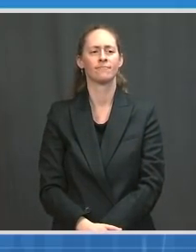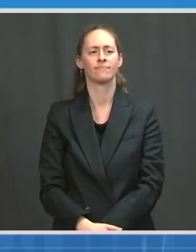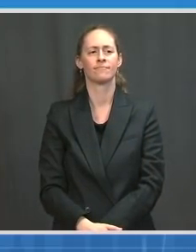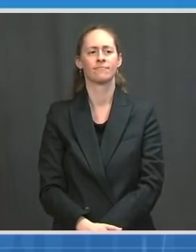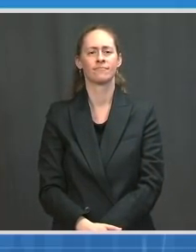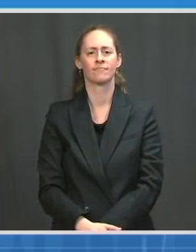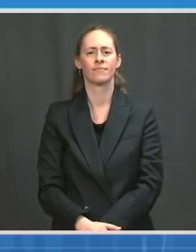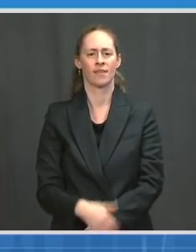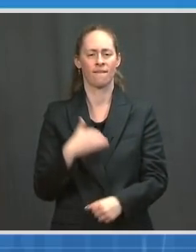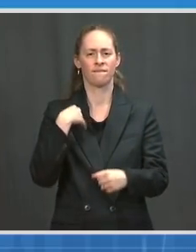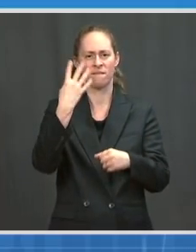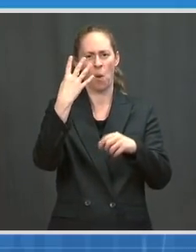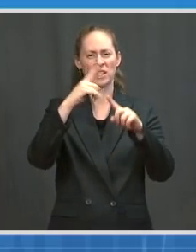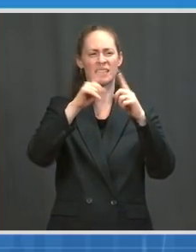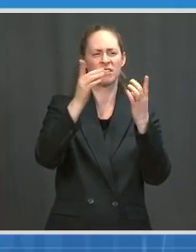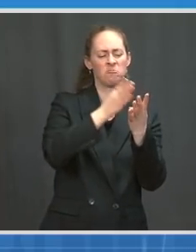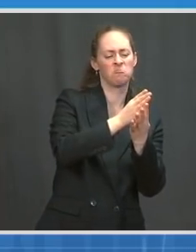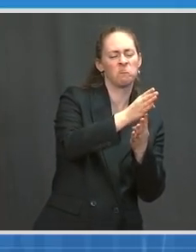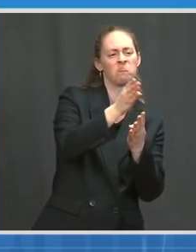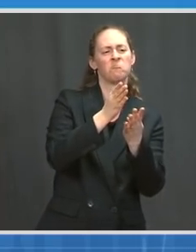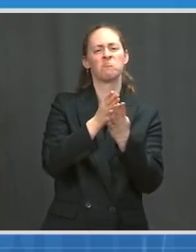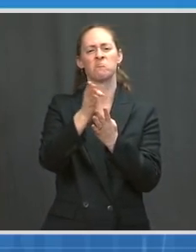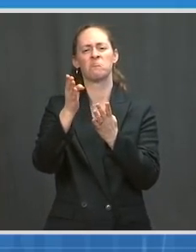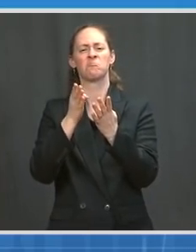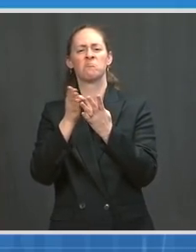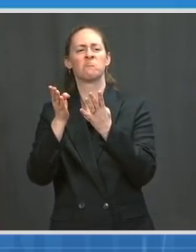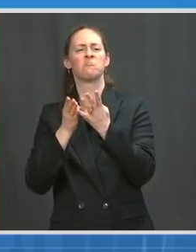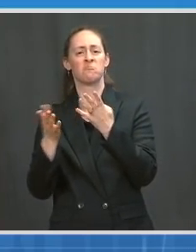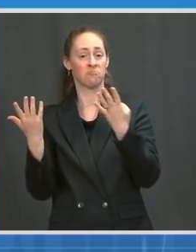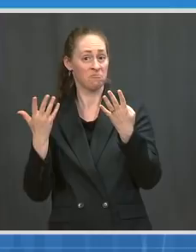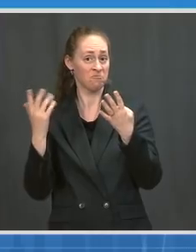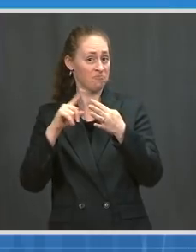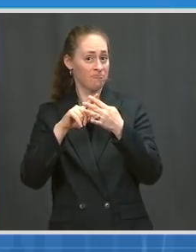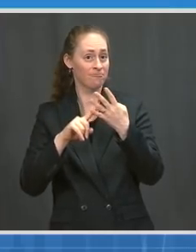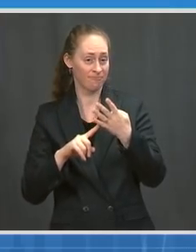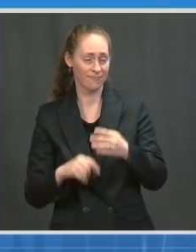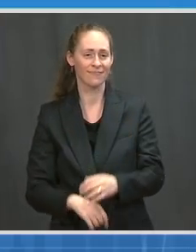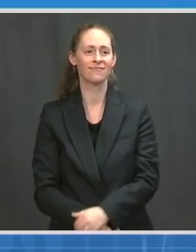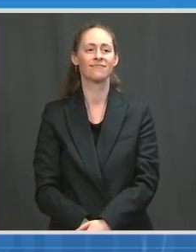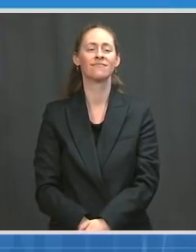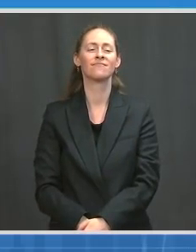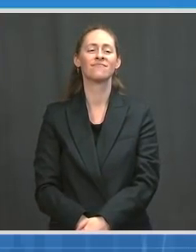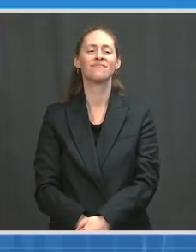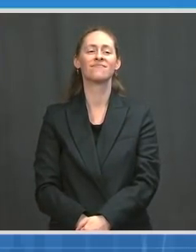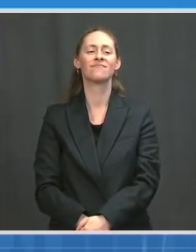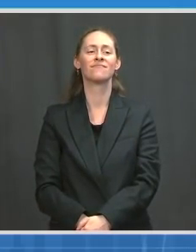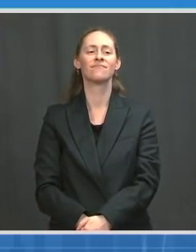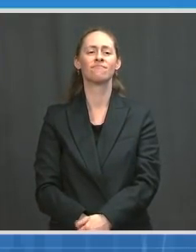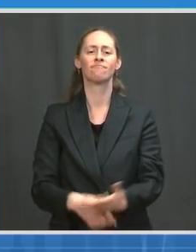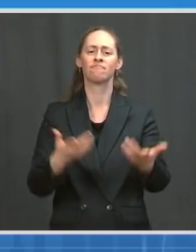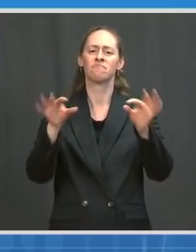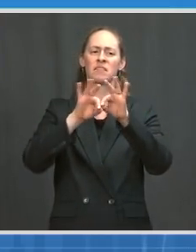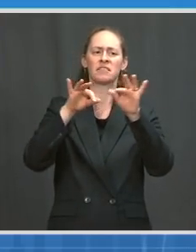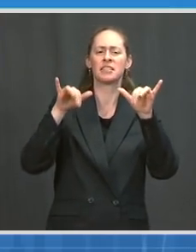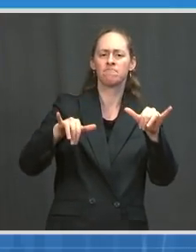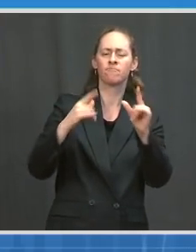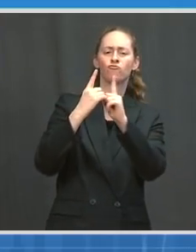combined with other strategies to prevent spread of COVID-19 -- such as physical distancing, masking, isolation, and quarantine.